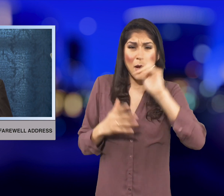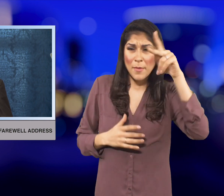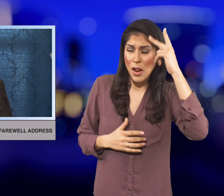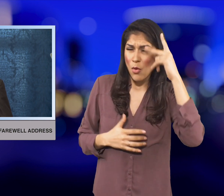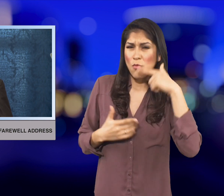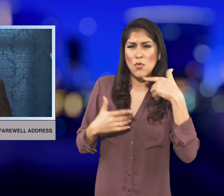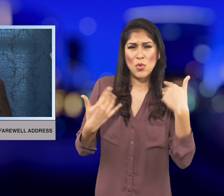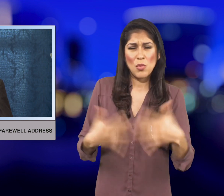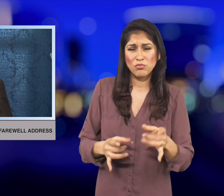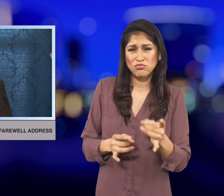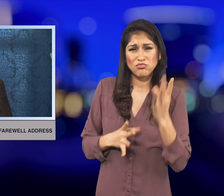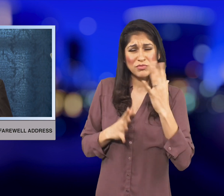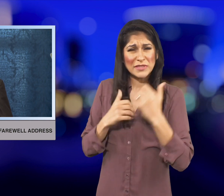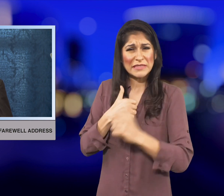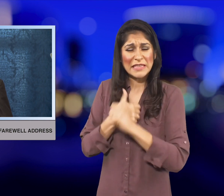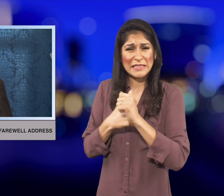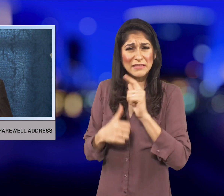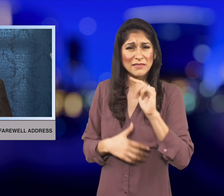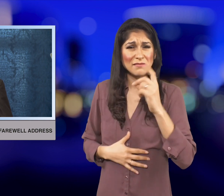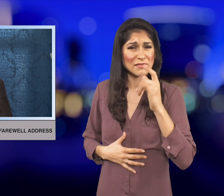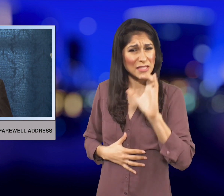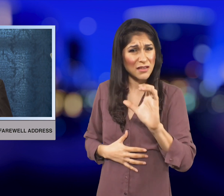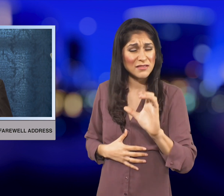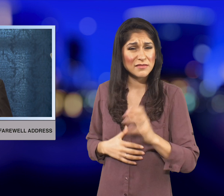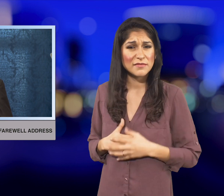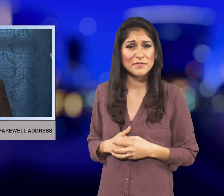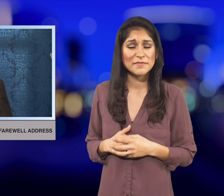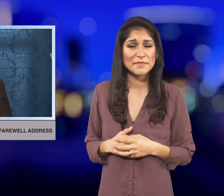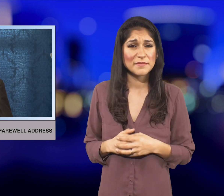dangerous and toxic political dialogue going on in American politics.